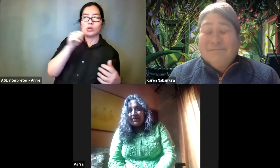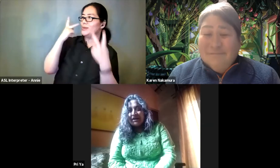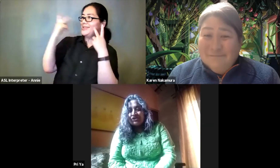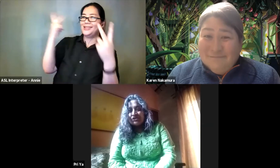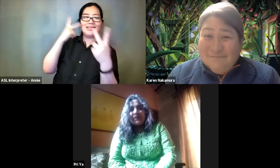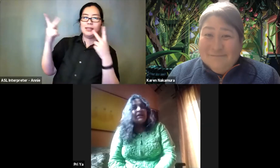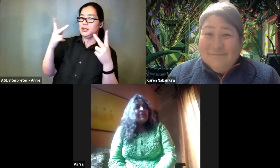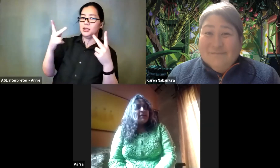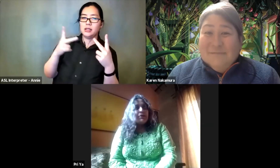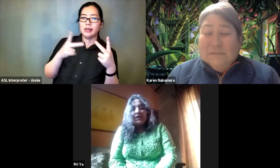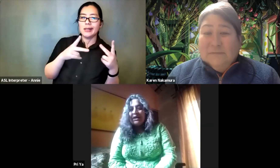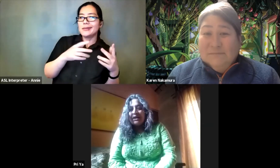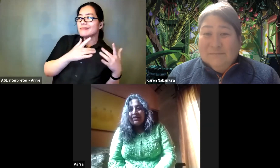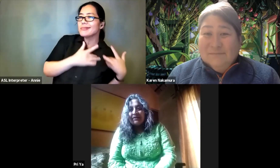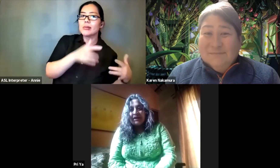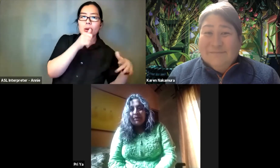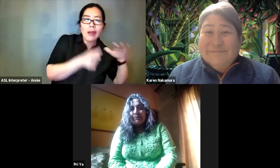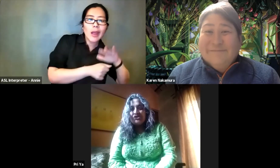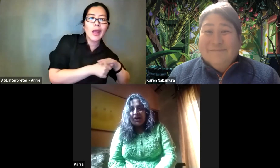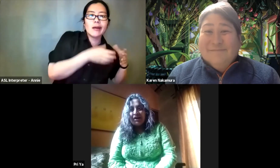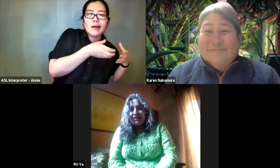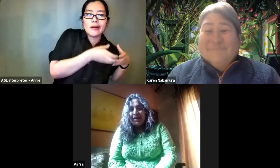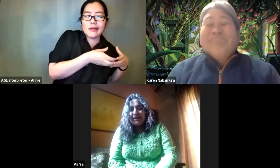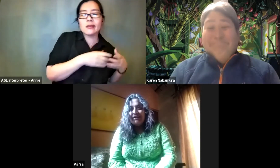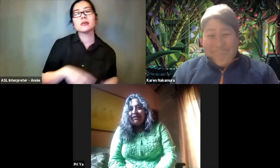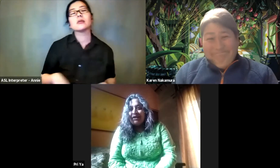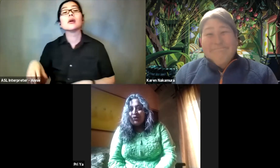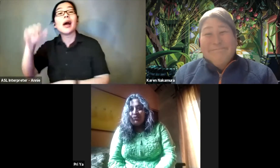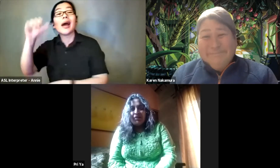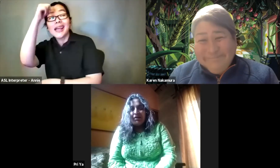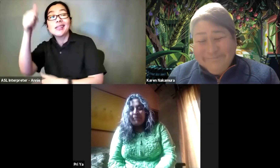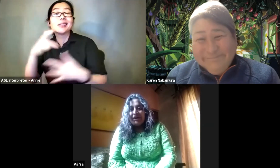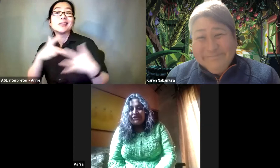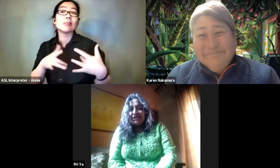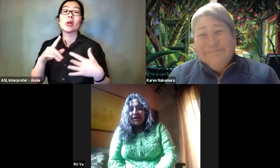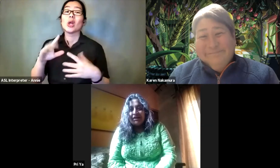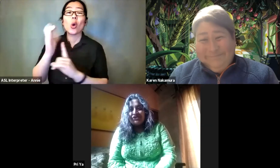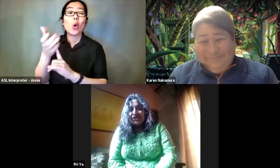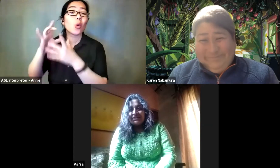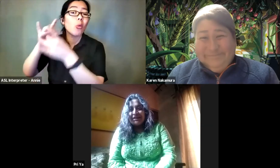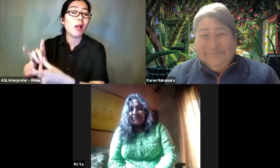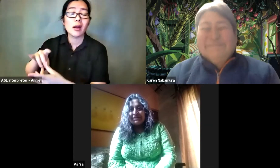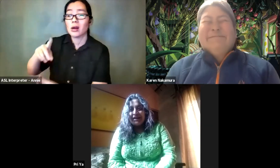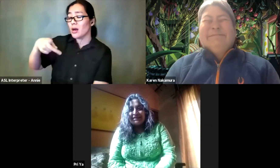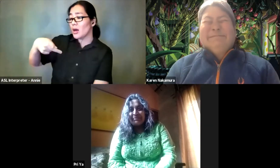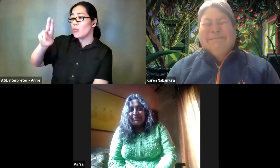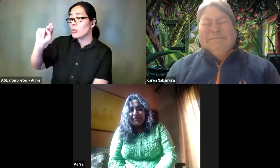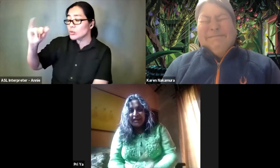cultures, when they think about India they think about Punjab, and you know plenty of paneer chicka tikka masala type of thing.